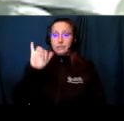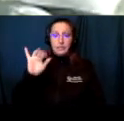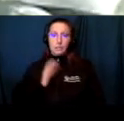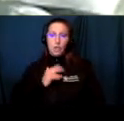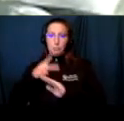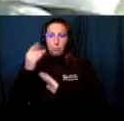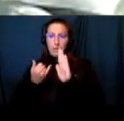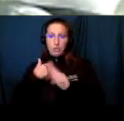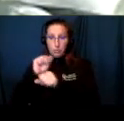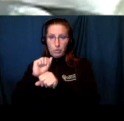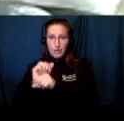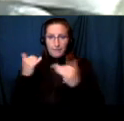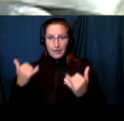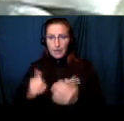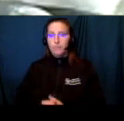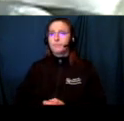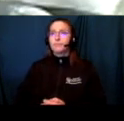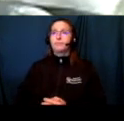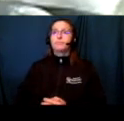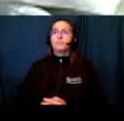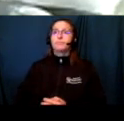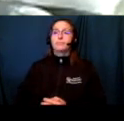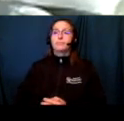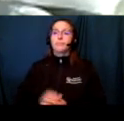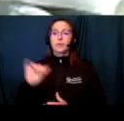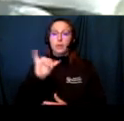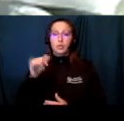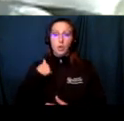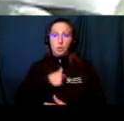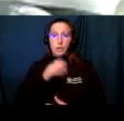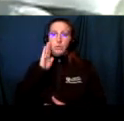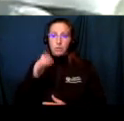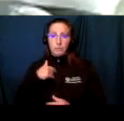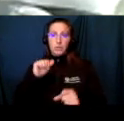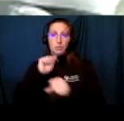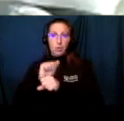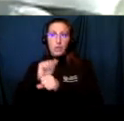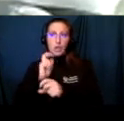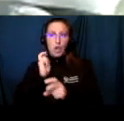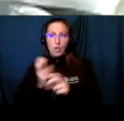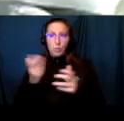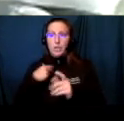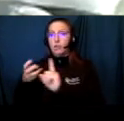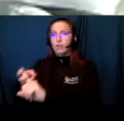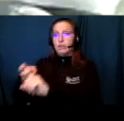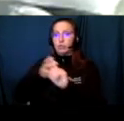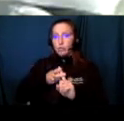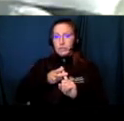Additionally, we will be working very hard on recruiting deaf and hard of hearing